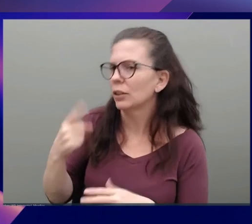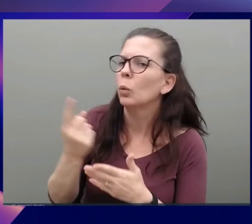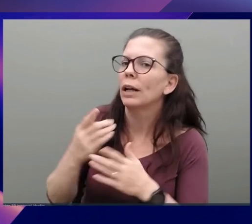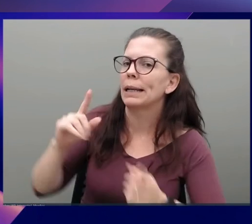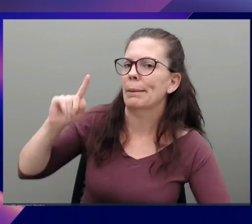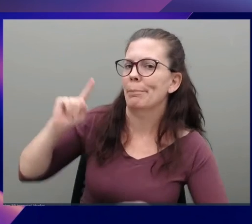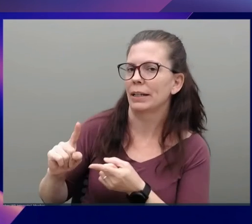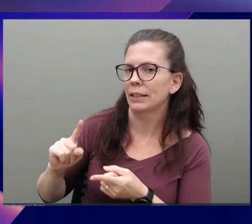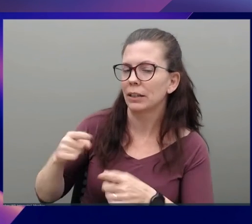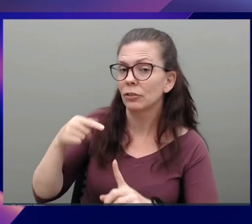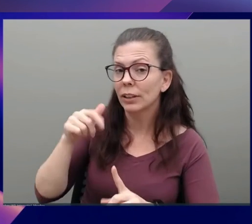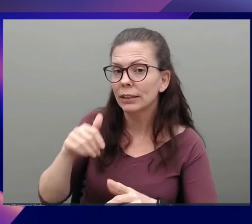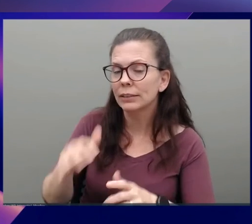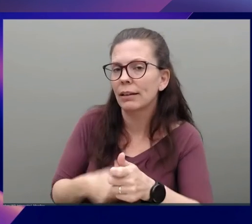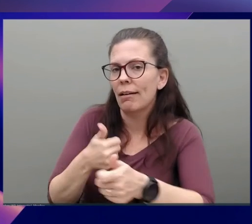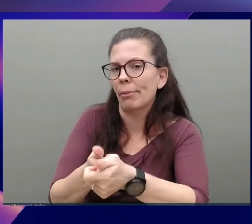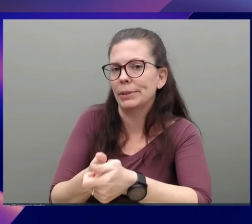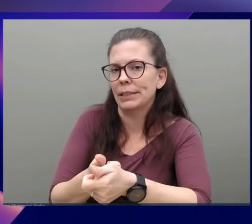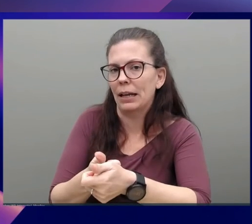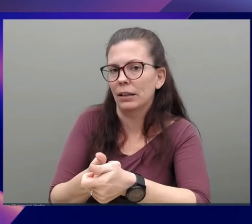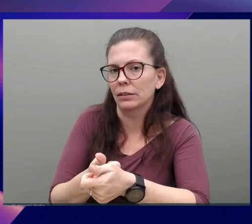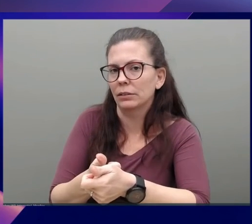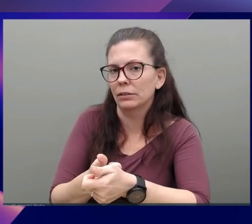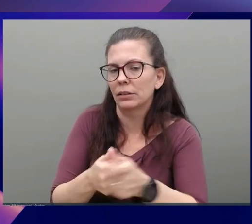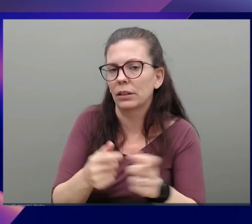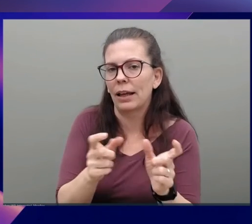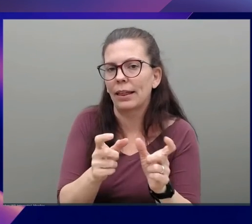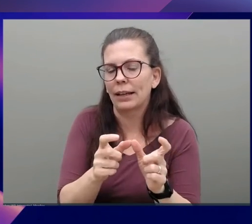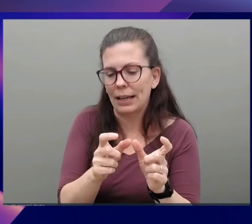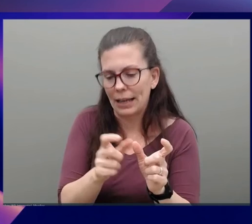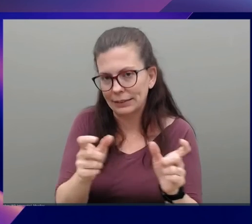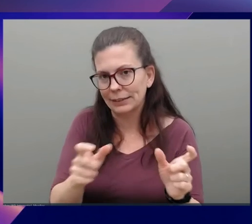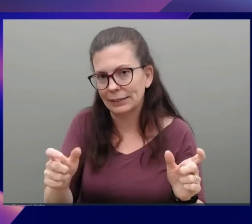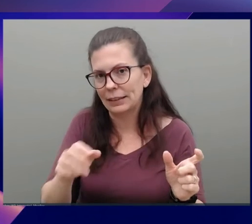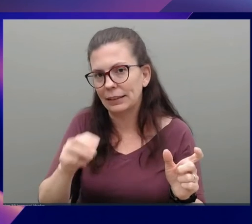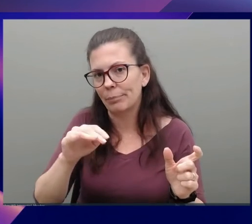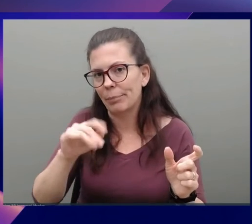to update the instance metadata service version two.